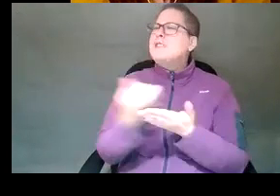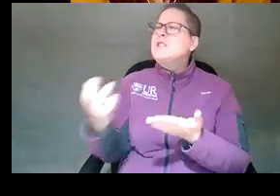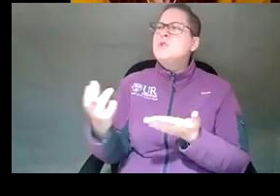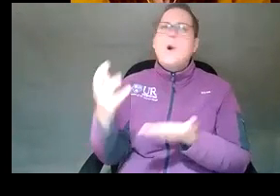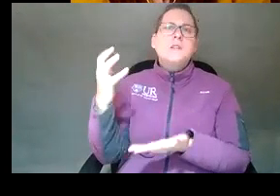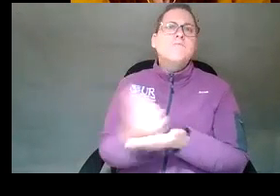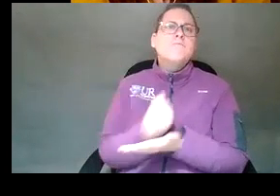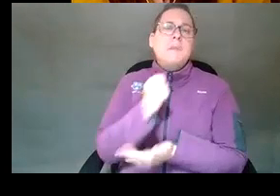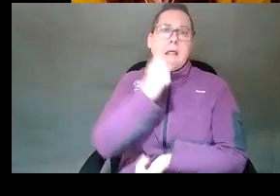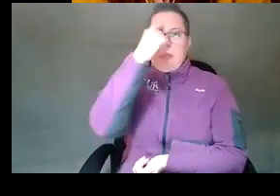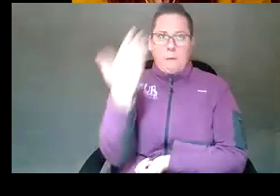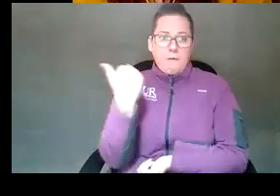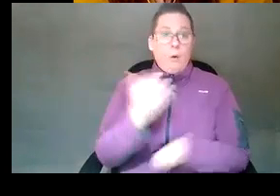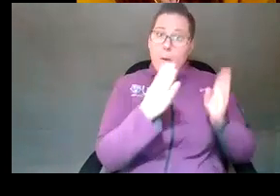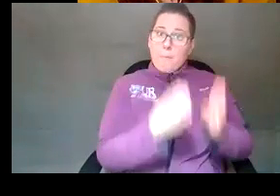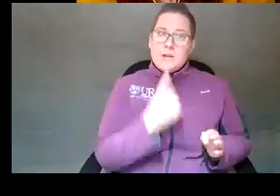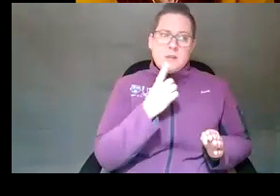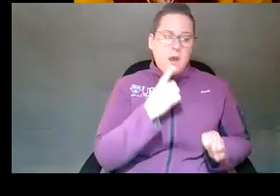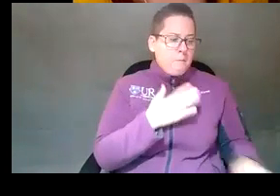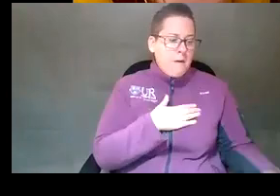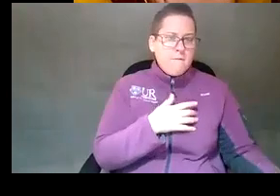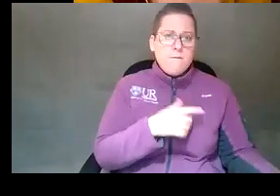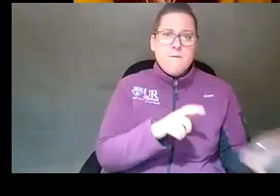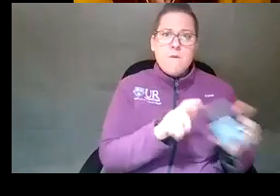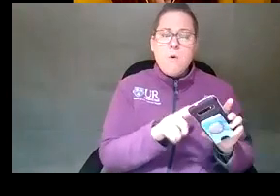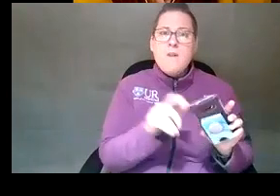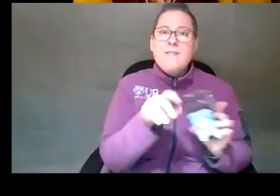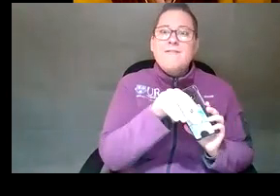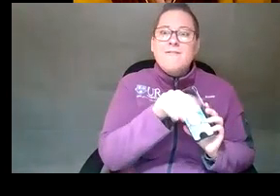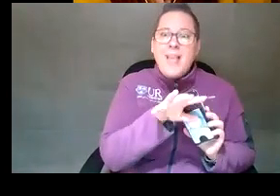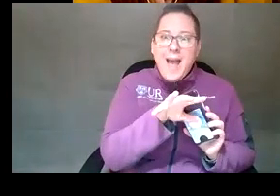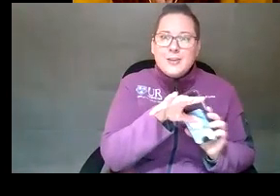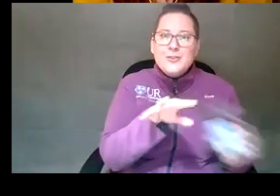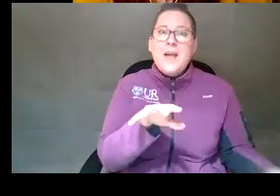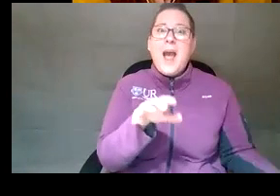one person noted using their phone flashlight so that the provider could see inside their child's